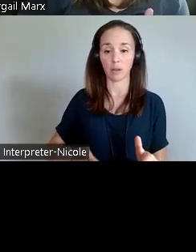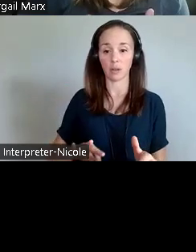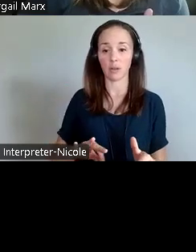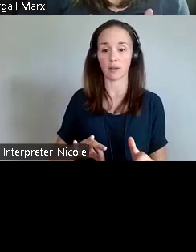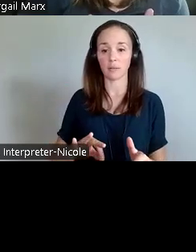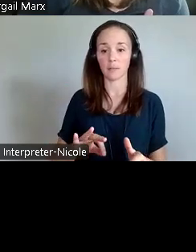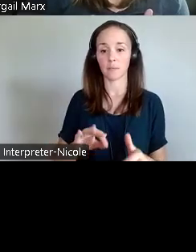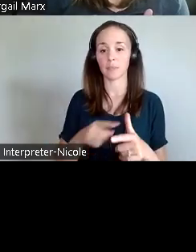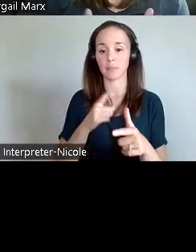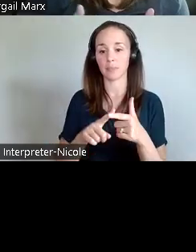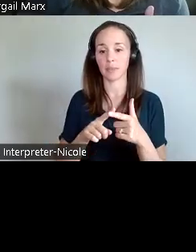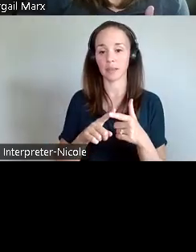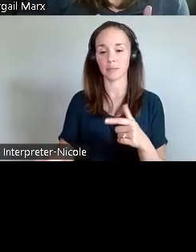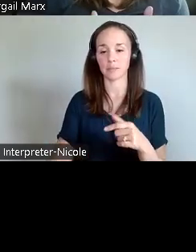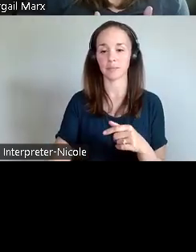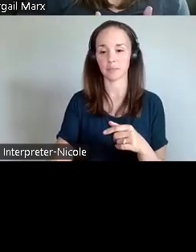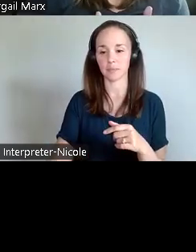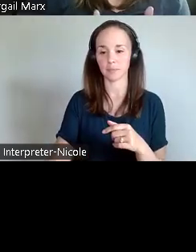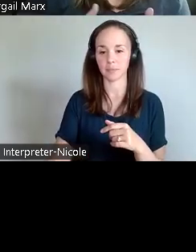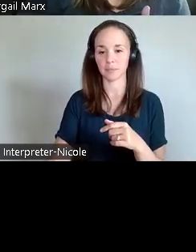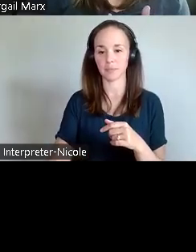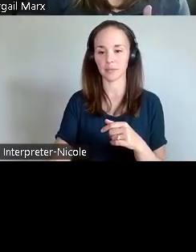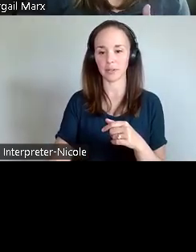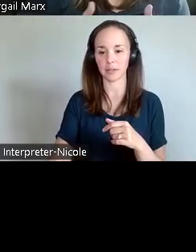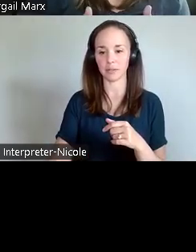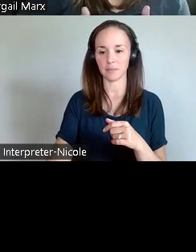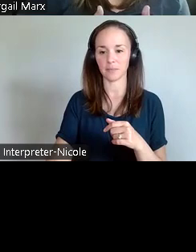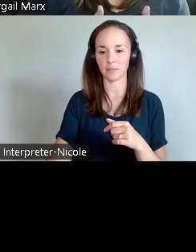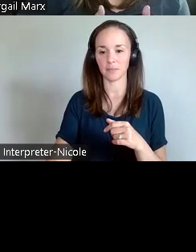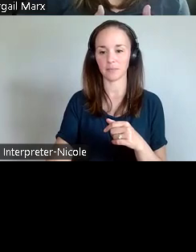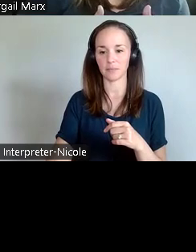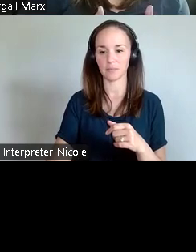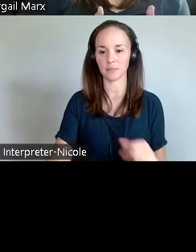potentially qualify for funding through TEPP. And we've included the website here so that